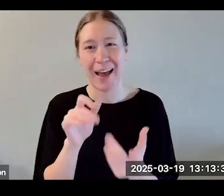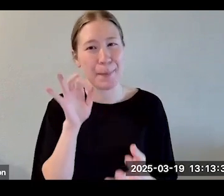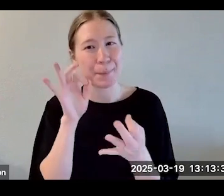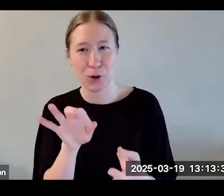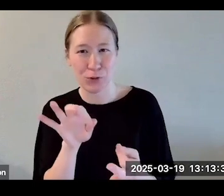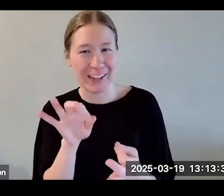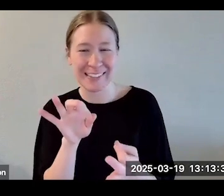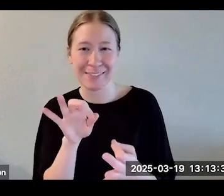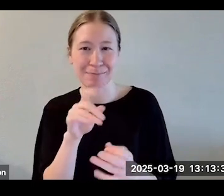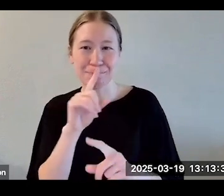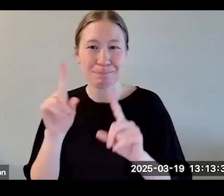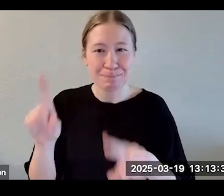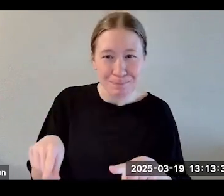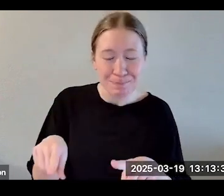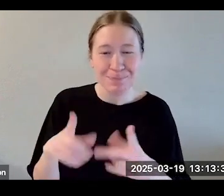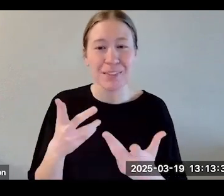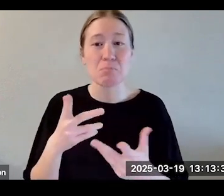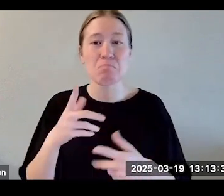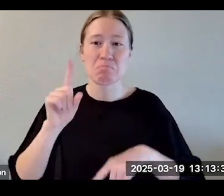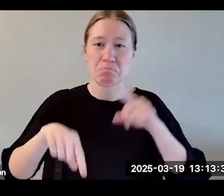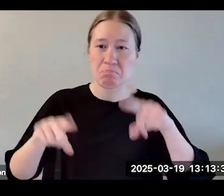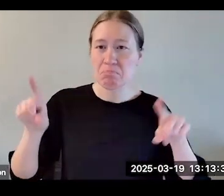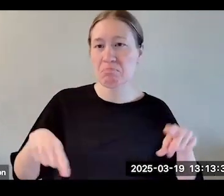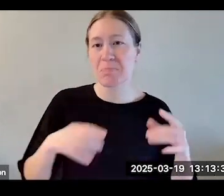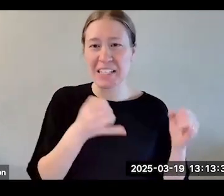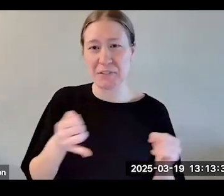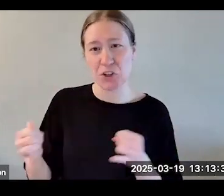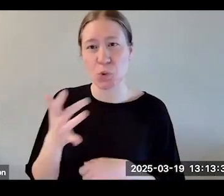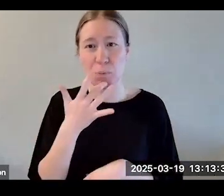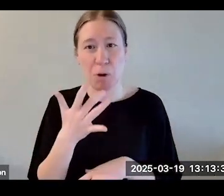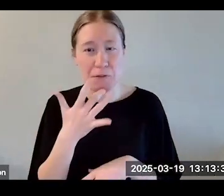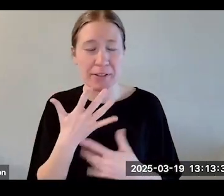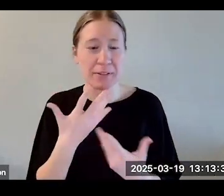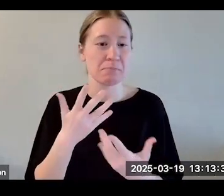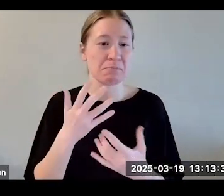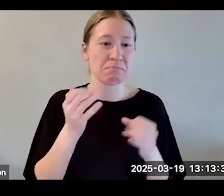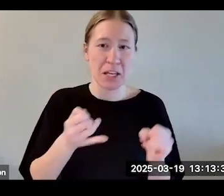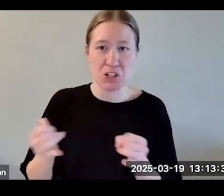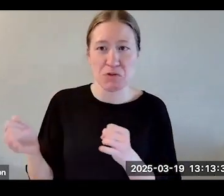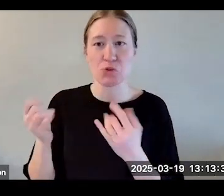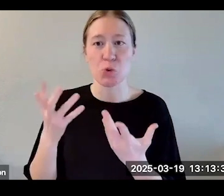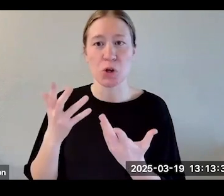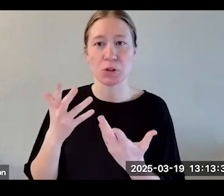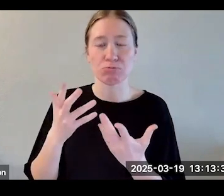Different individual users may have different preferences for different font faces that they really like,